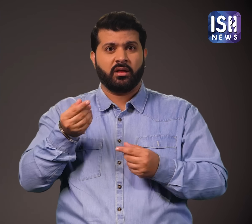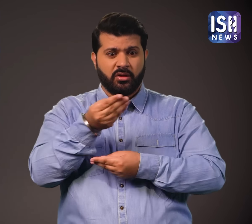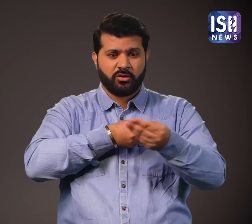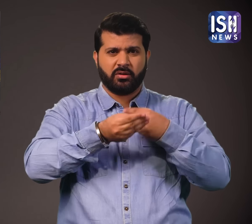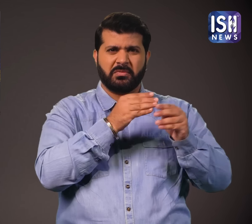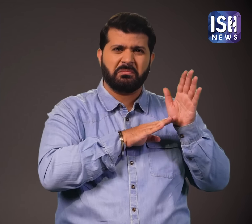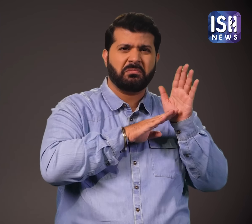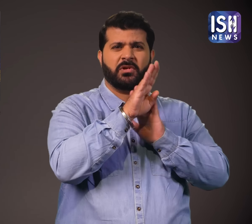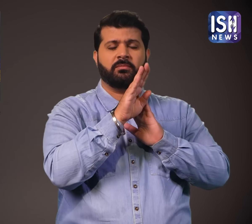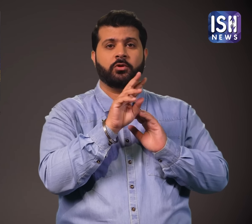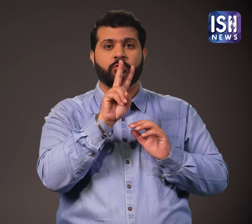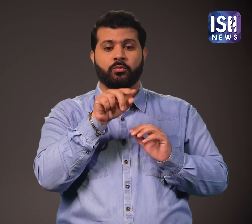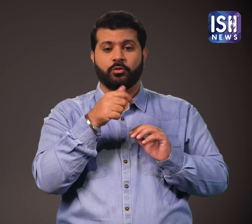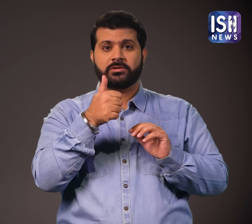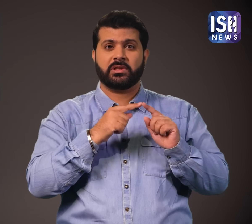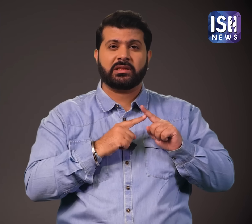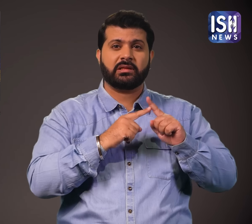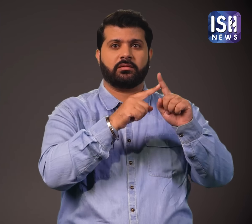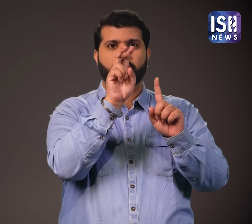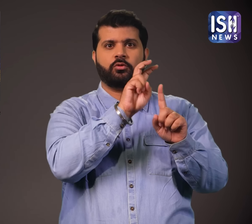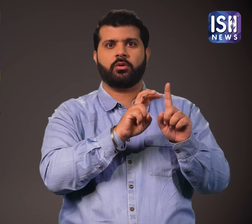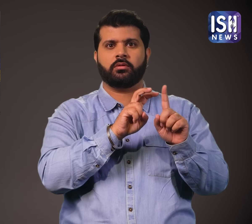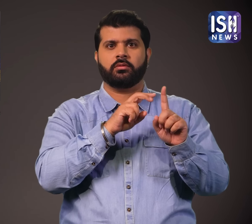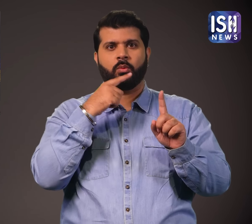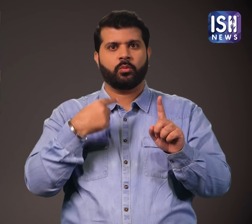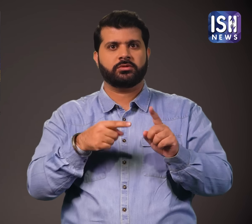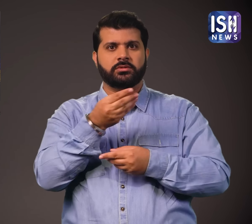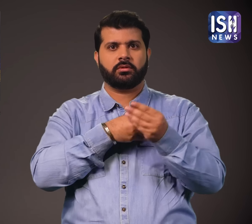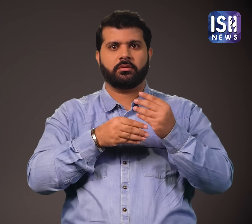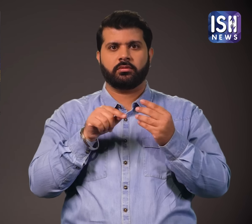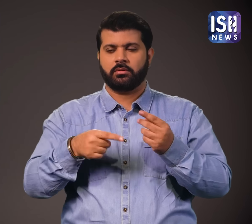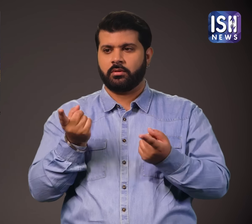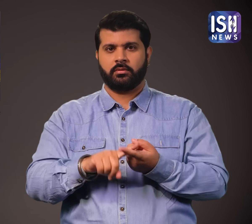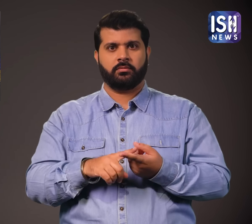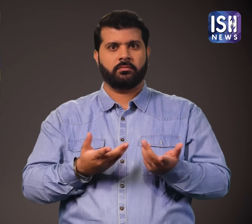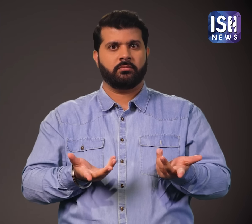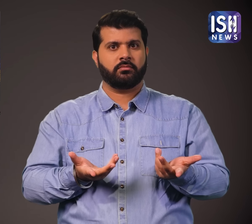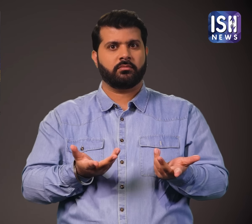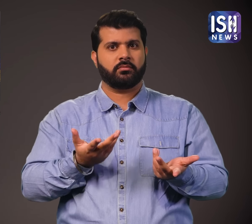Oil plays a major role in Russia’s $2.6 trillion economy, so this disruption will have a serious impact.